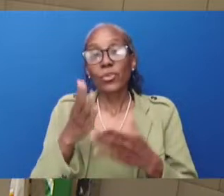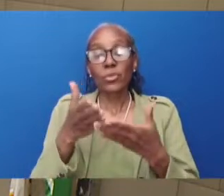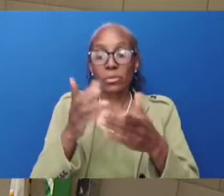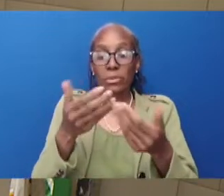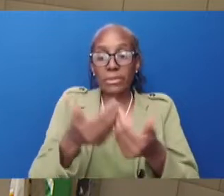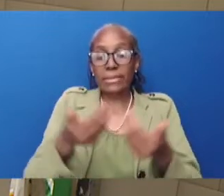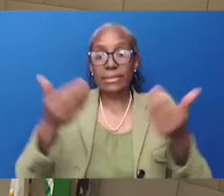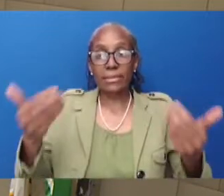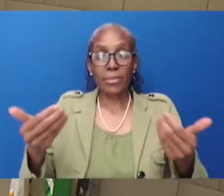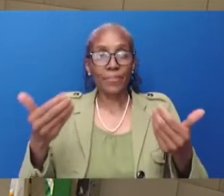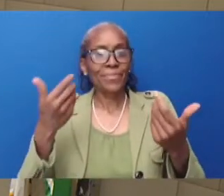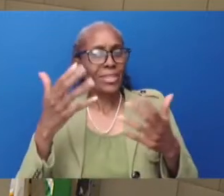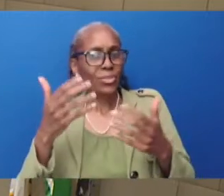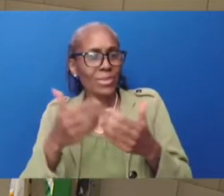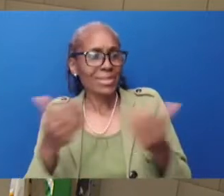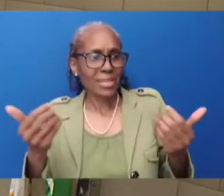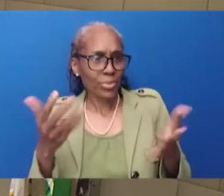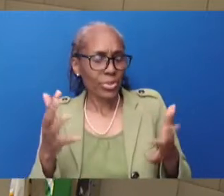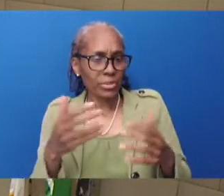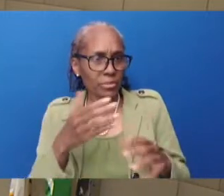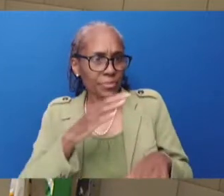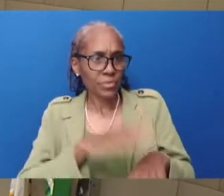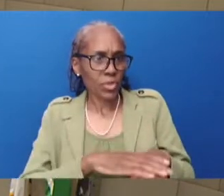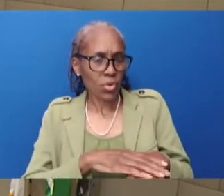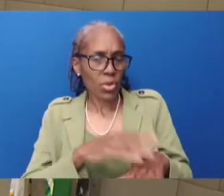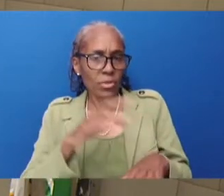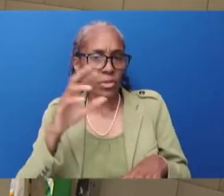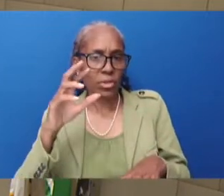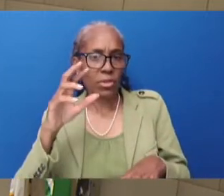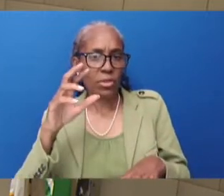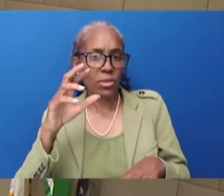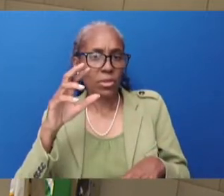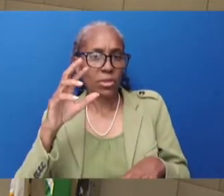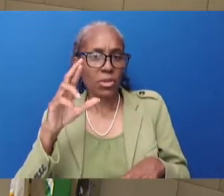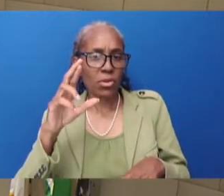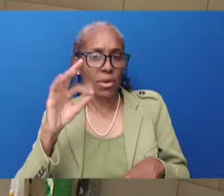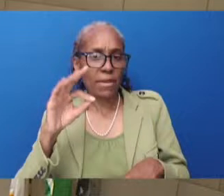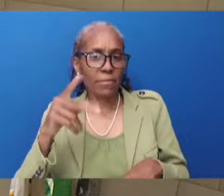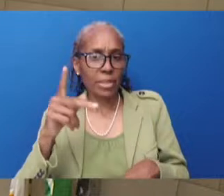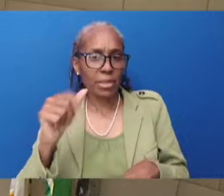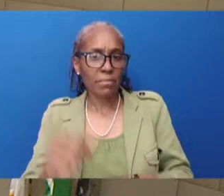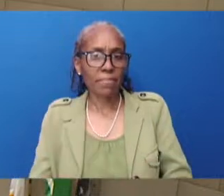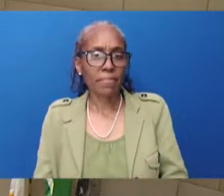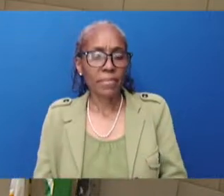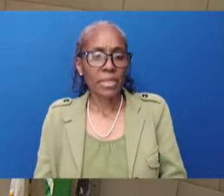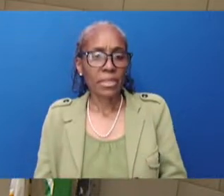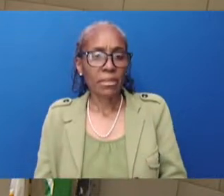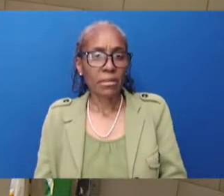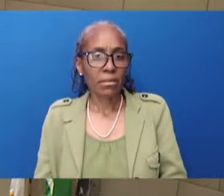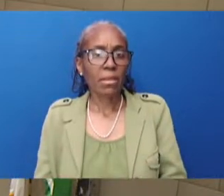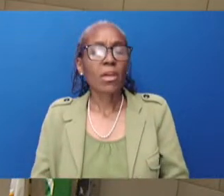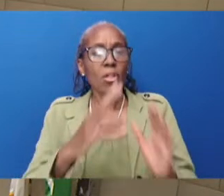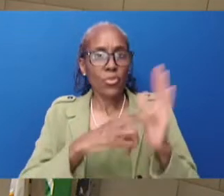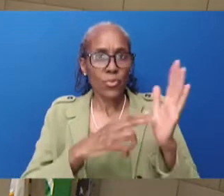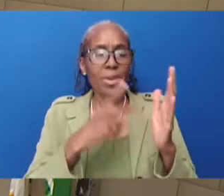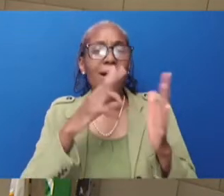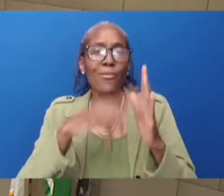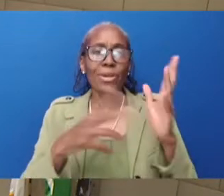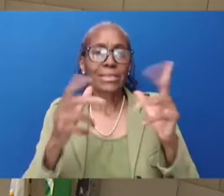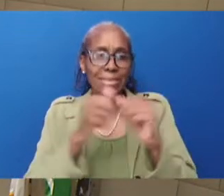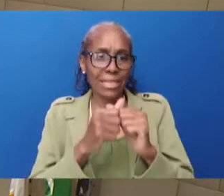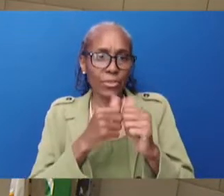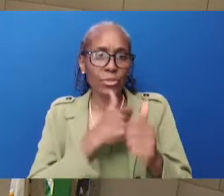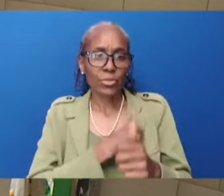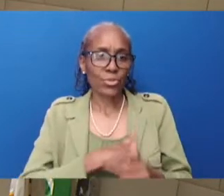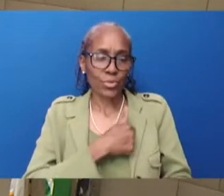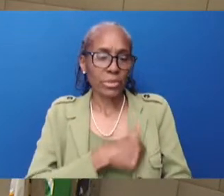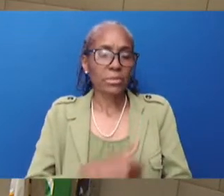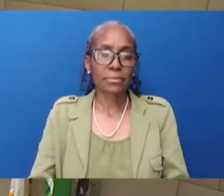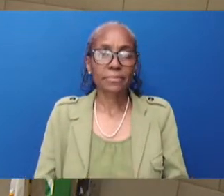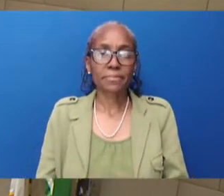IT'S ALREADY SEPARATED.